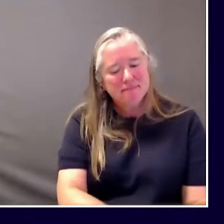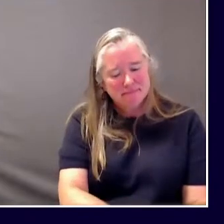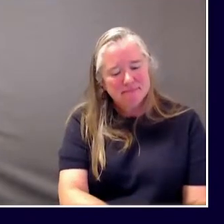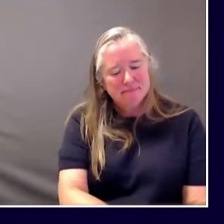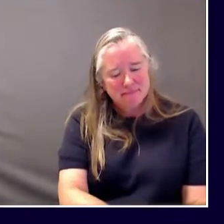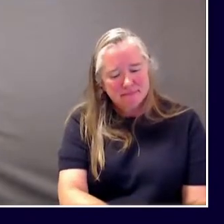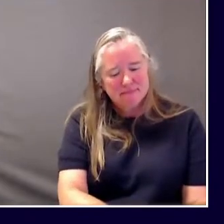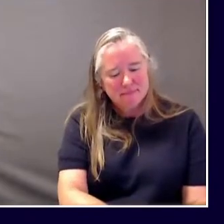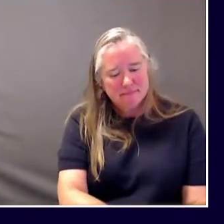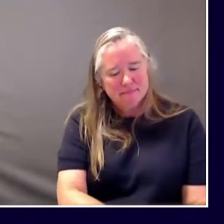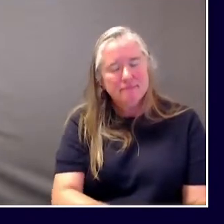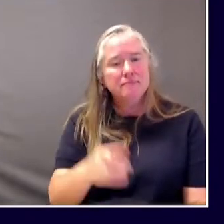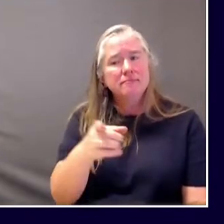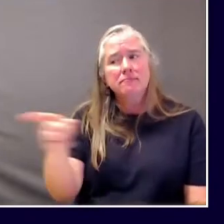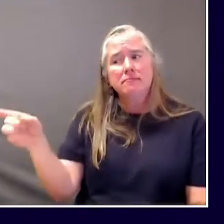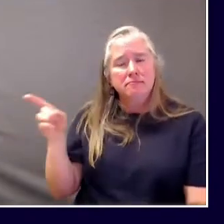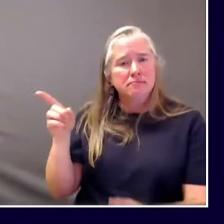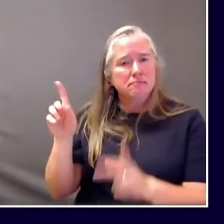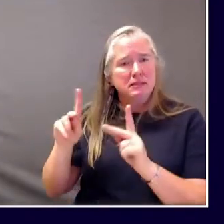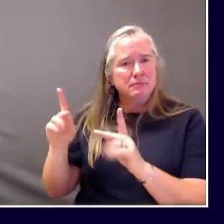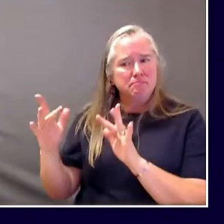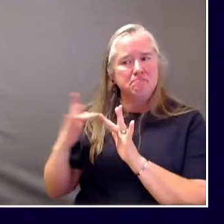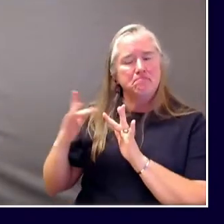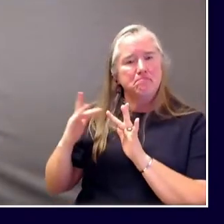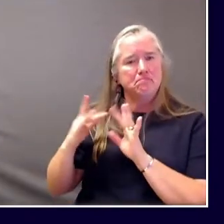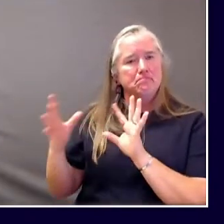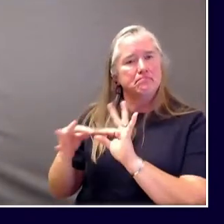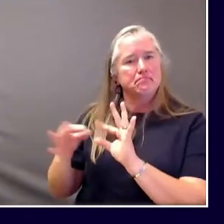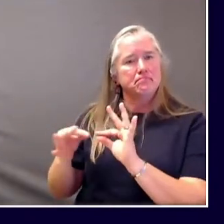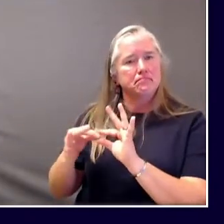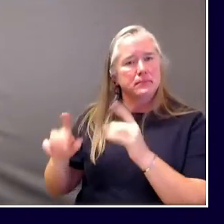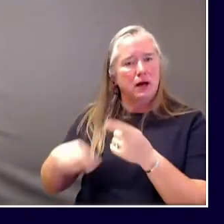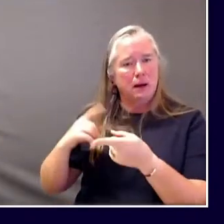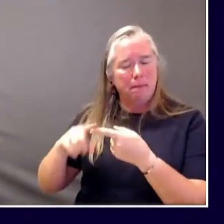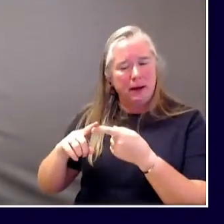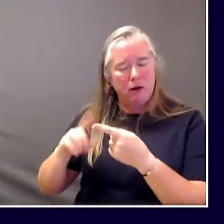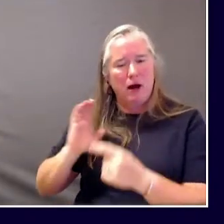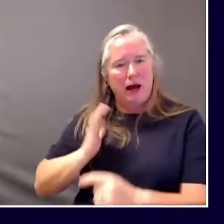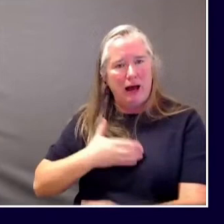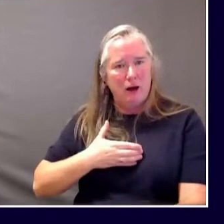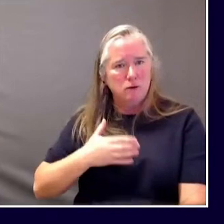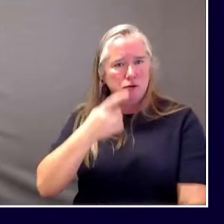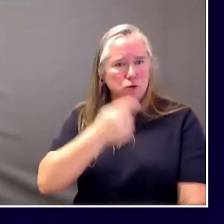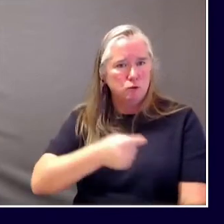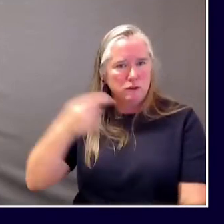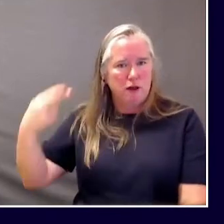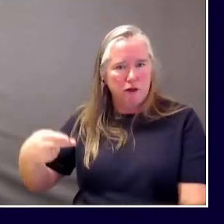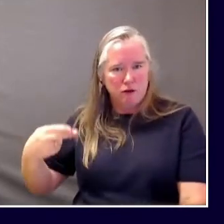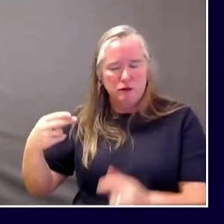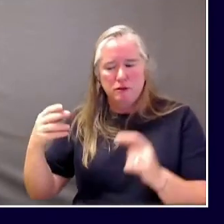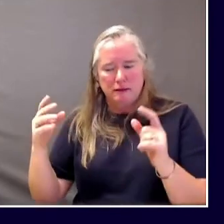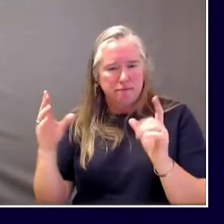commenting on on the corona virus number of dates that we do